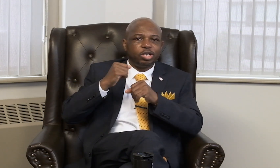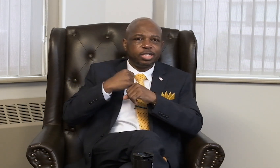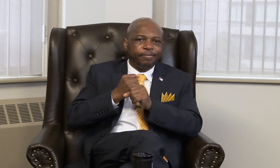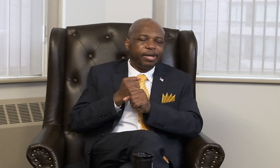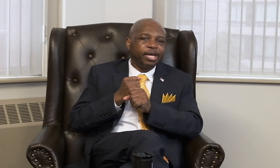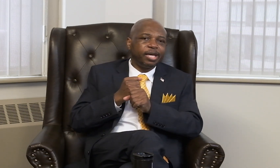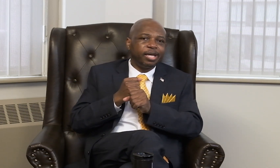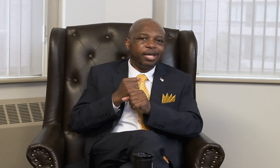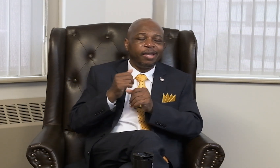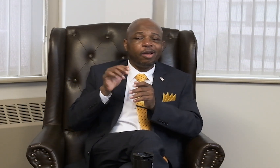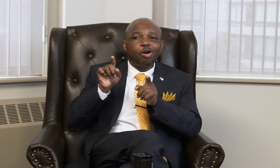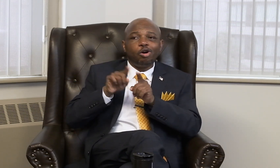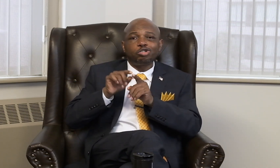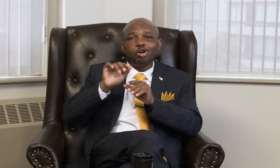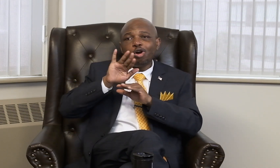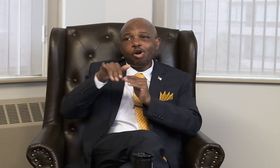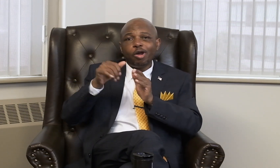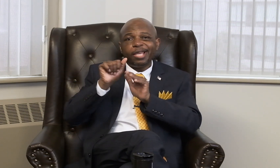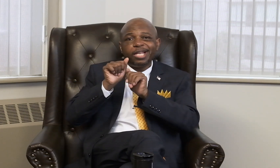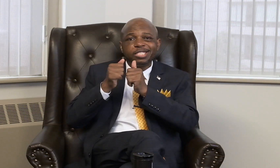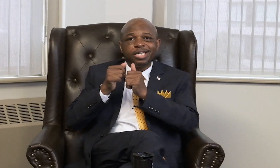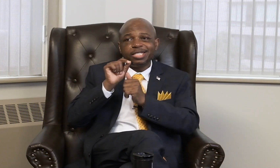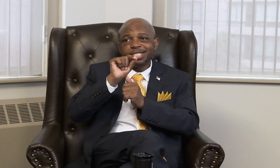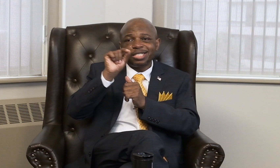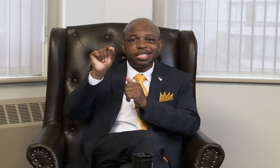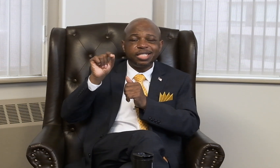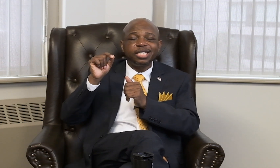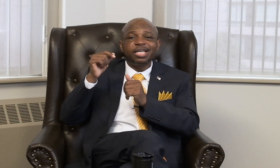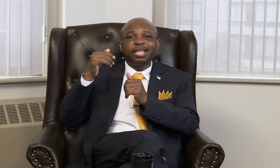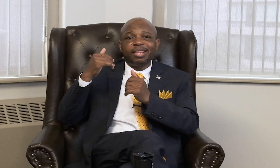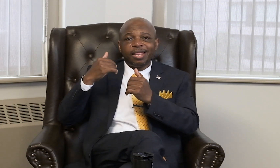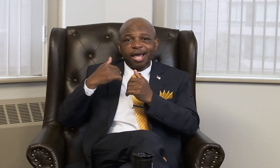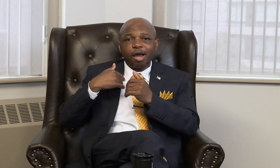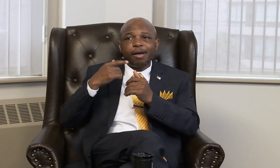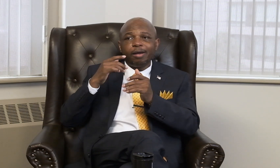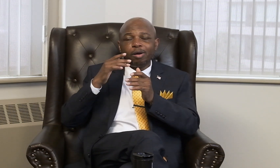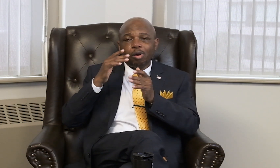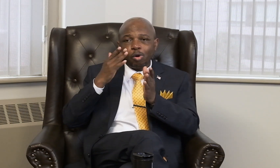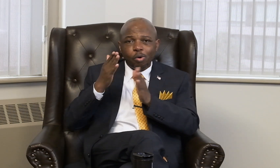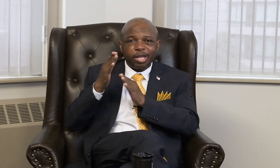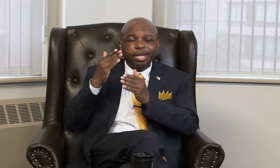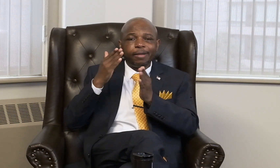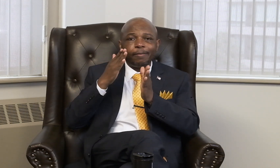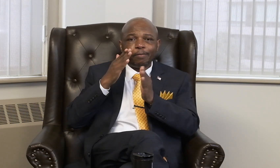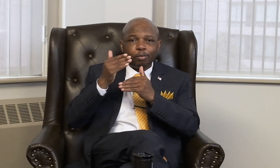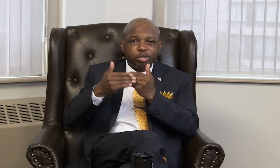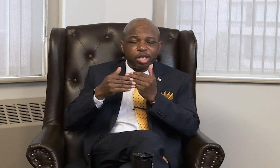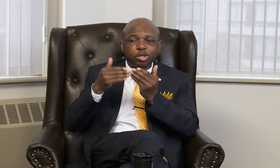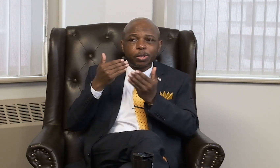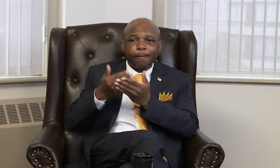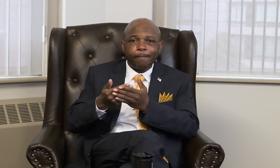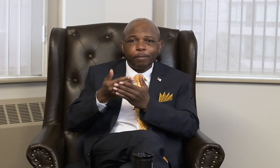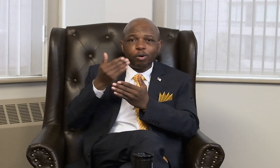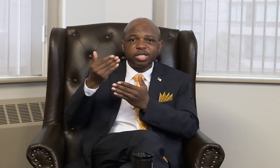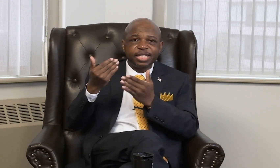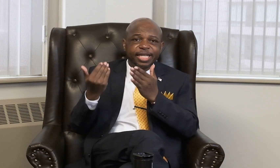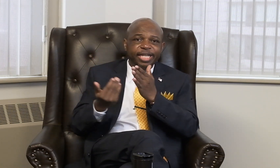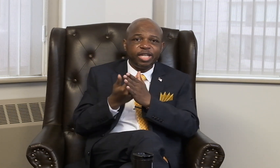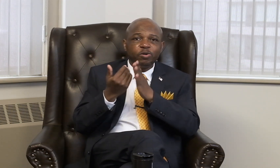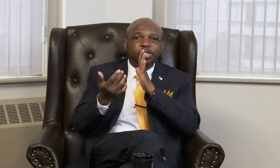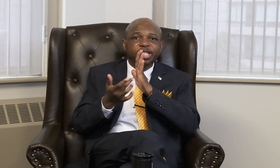are needed to be made. All agencies have an organized methodology when purchasing